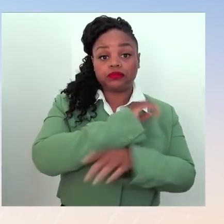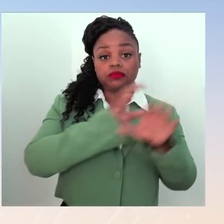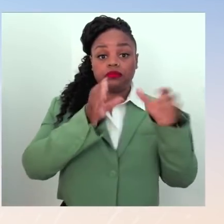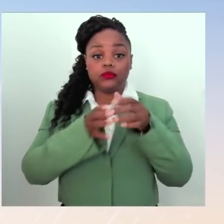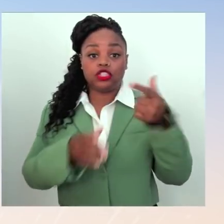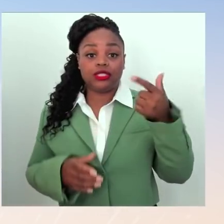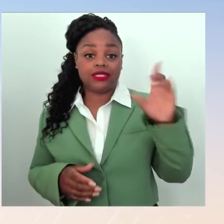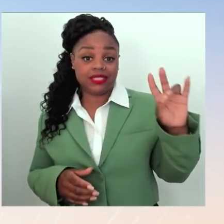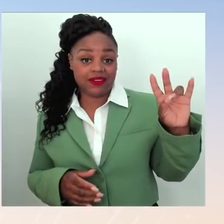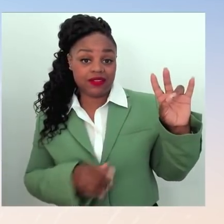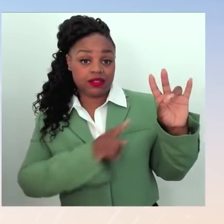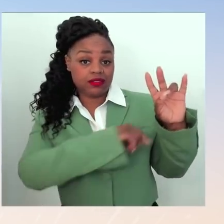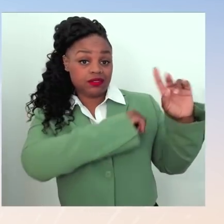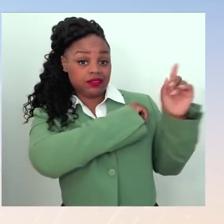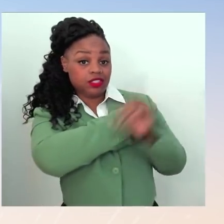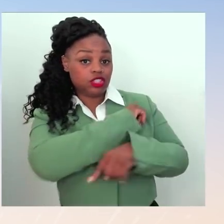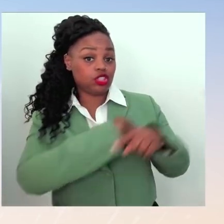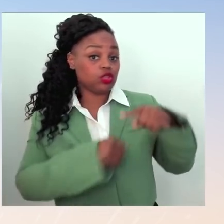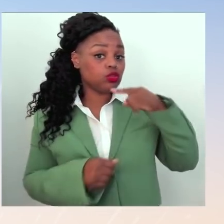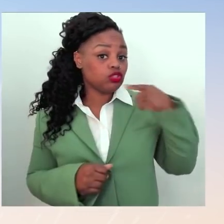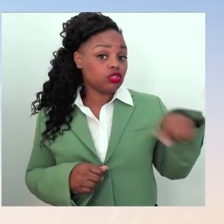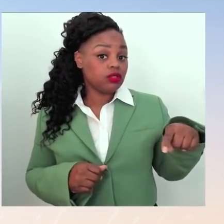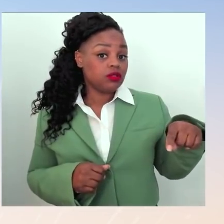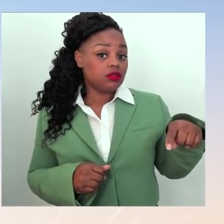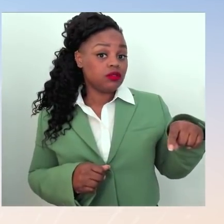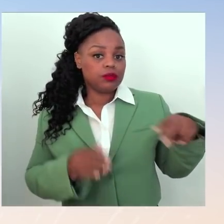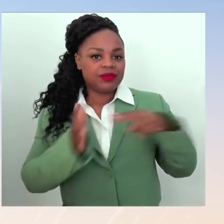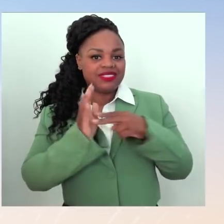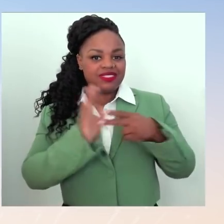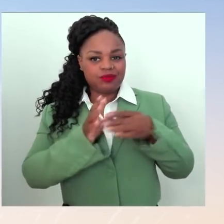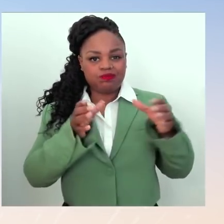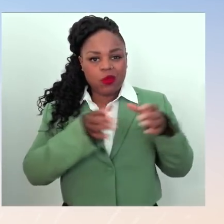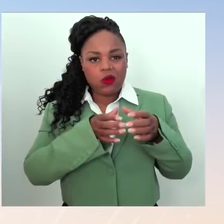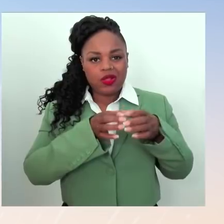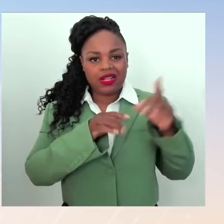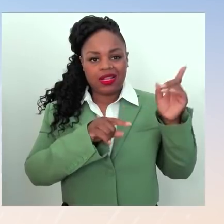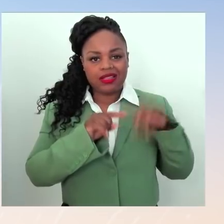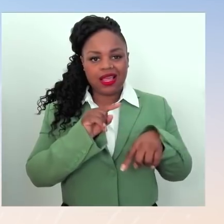Now, we've also seen China abide by the sanctions that have been put in place.